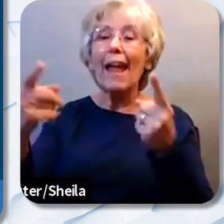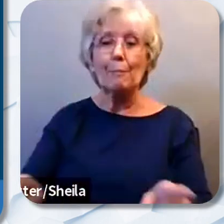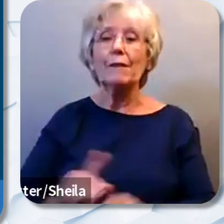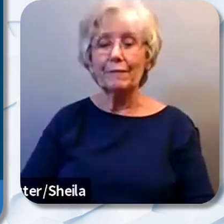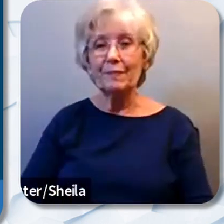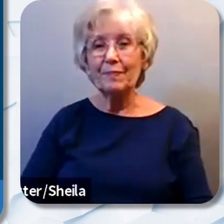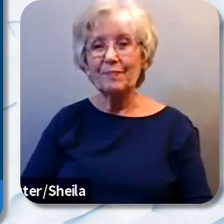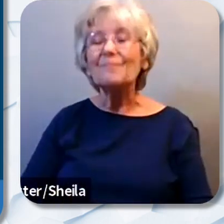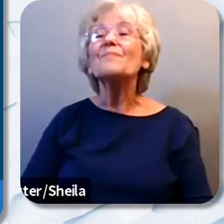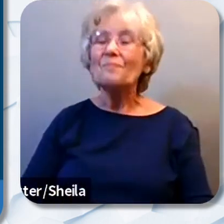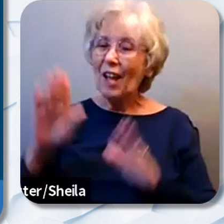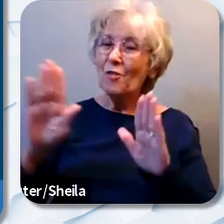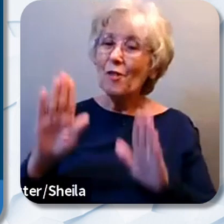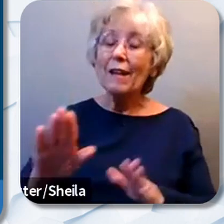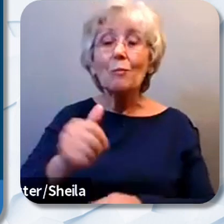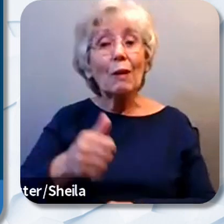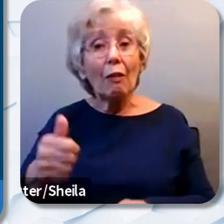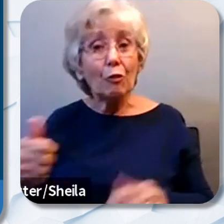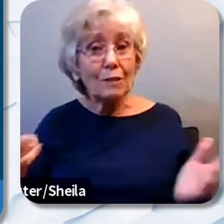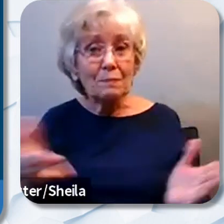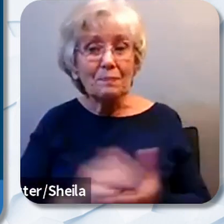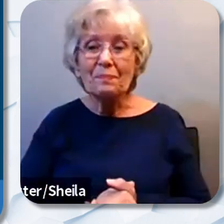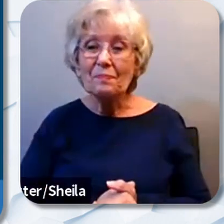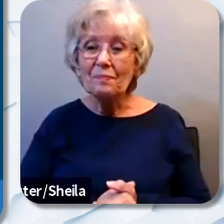Great. How about others. Deanna Mathies: So welcome next